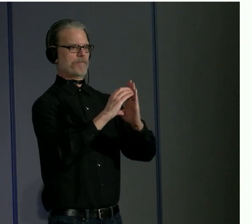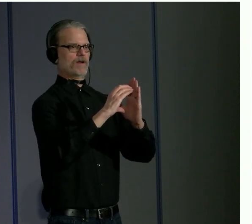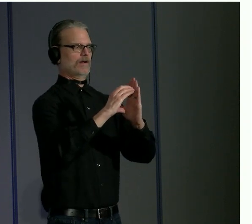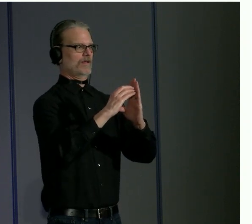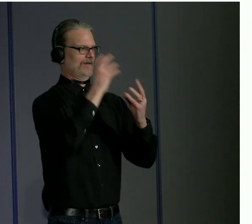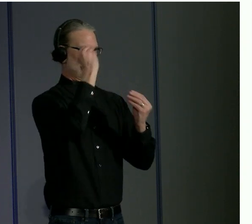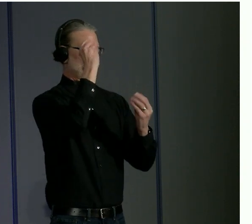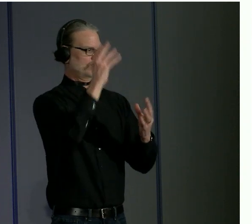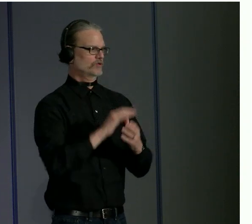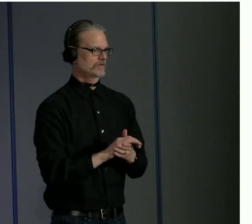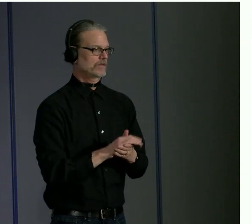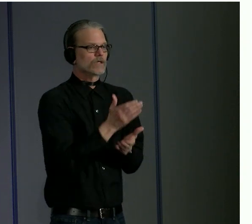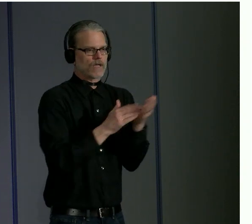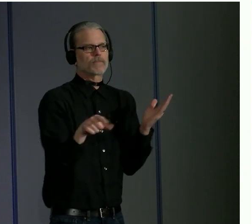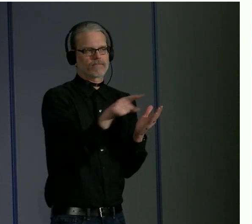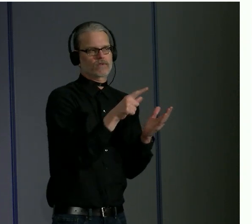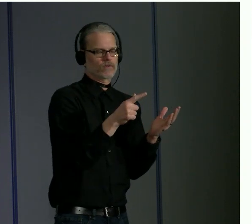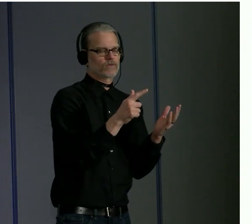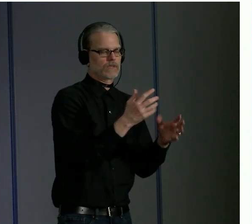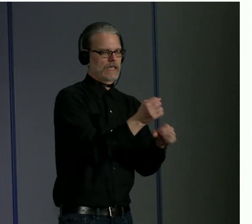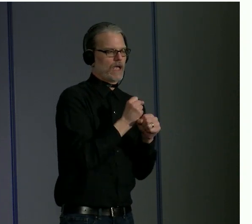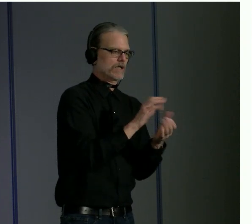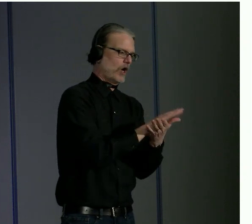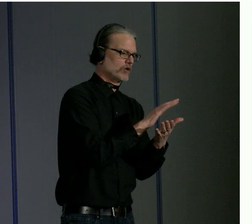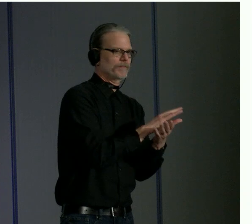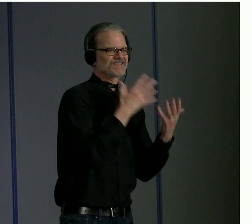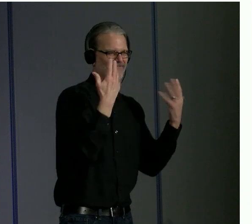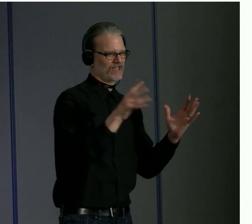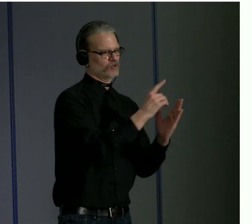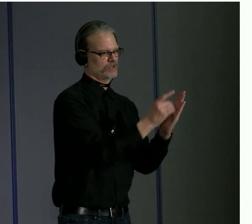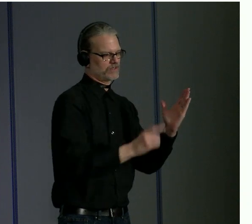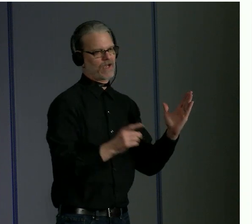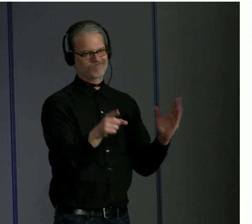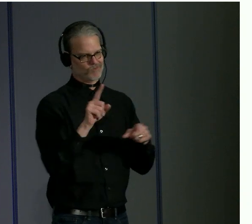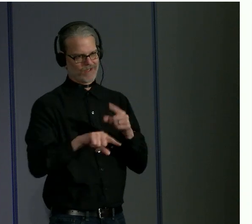documents that are already designed, and we really don't have the opportunity. But if I'm planning,